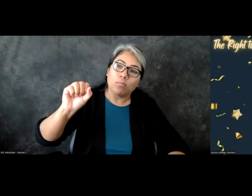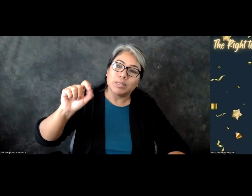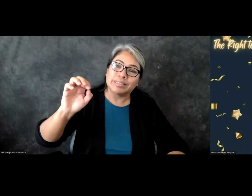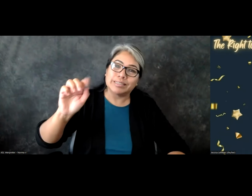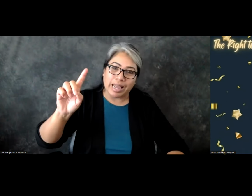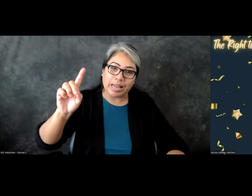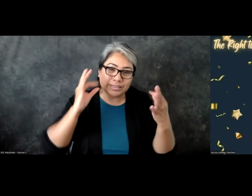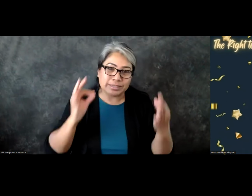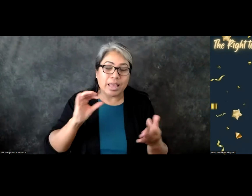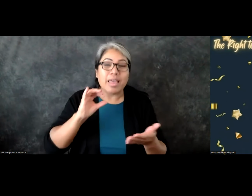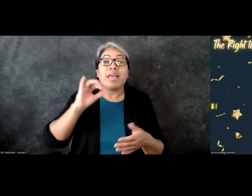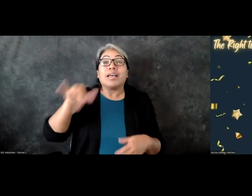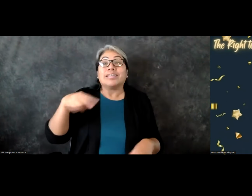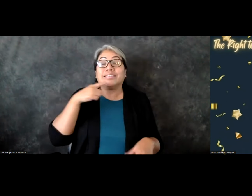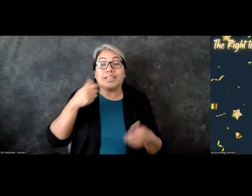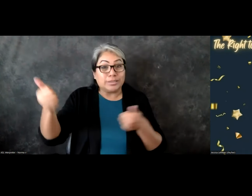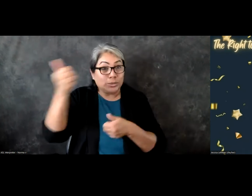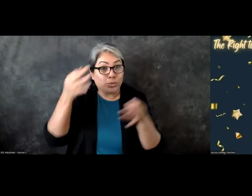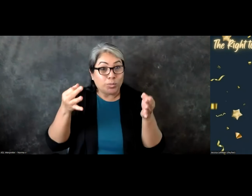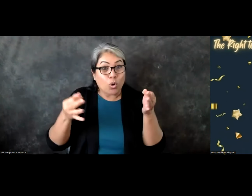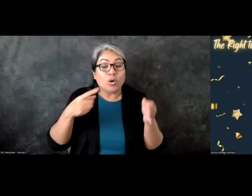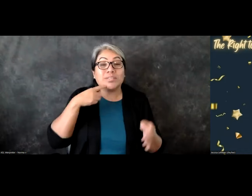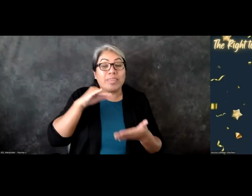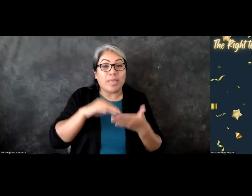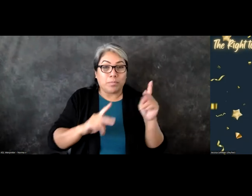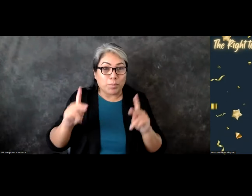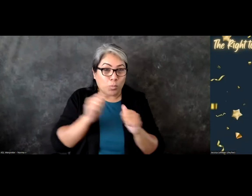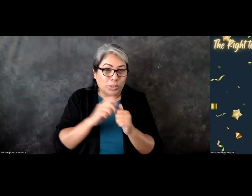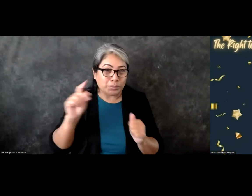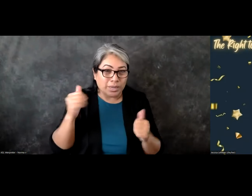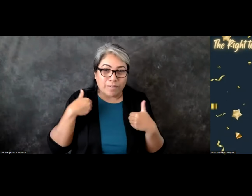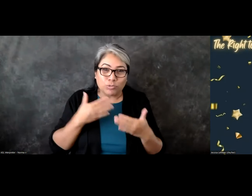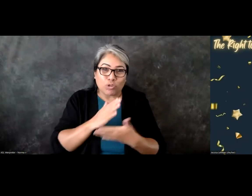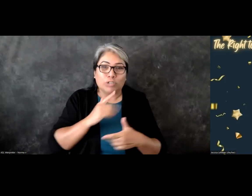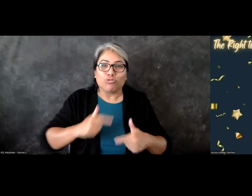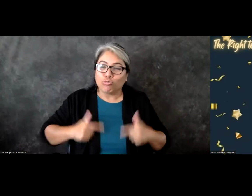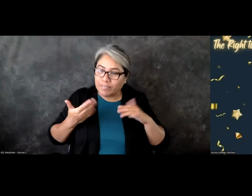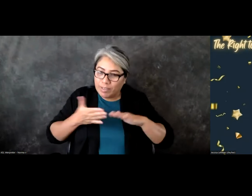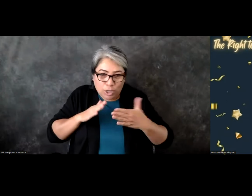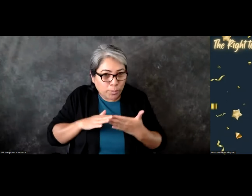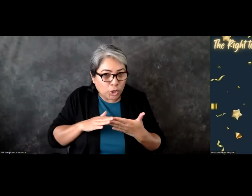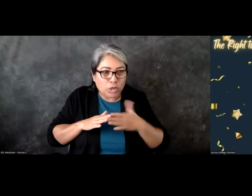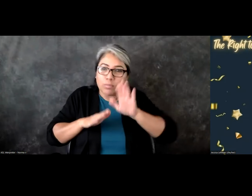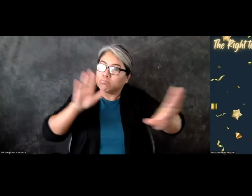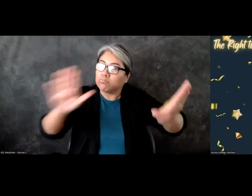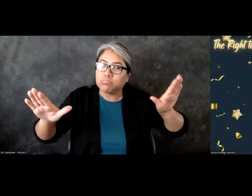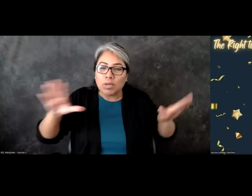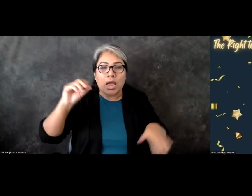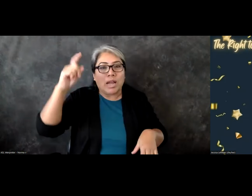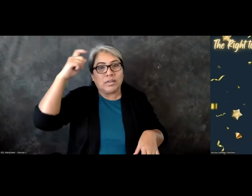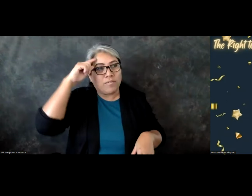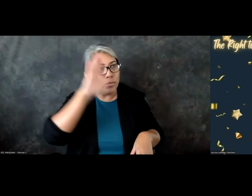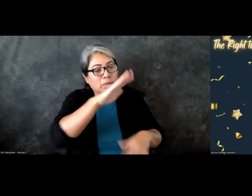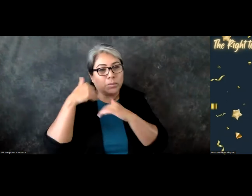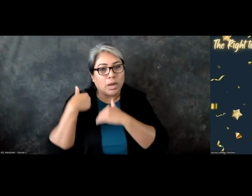23rd anniversary of the supreme court homestead decision where the supreme court said that people with